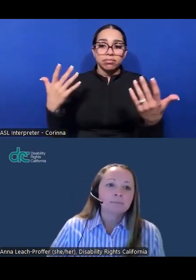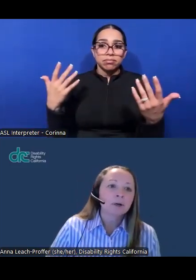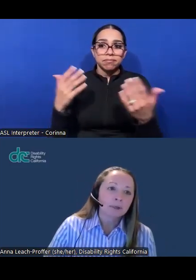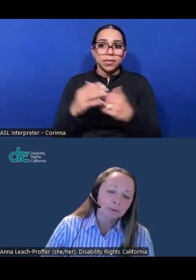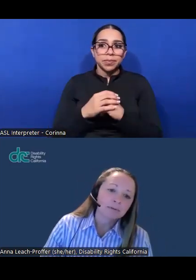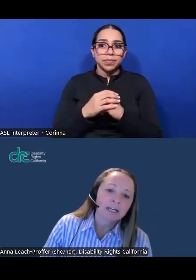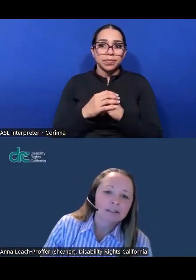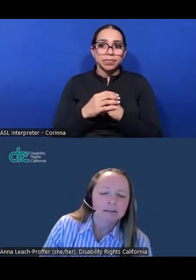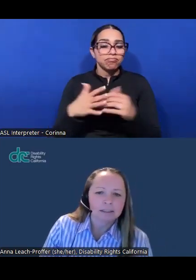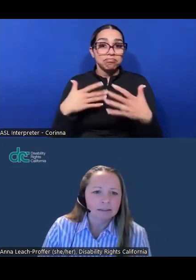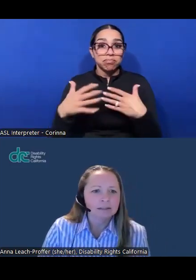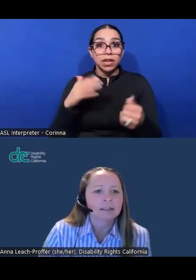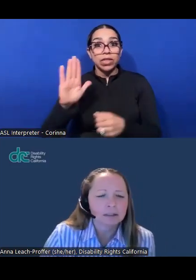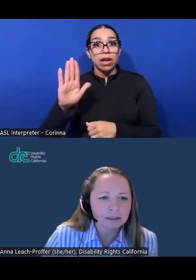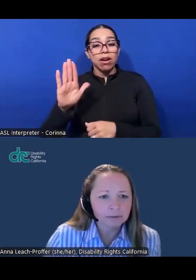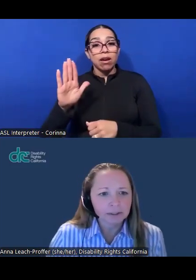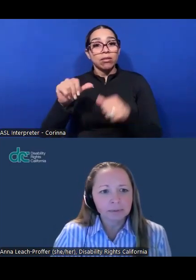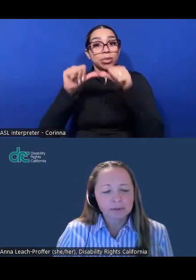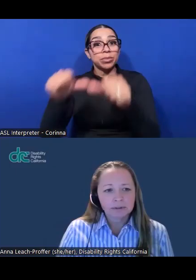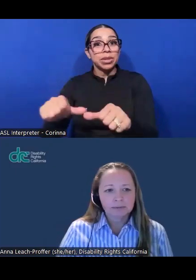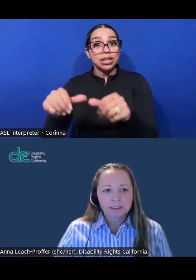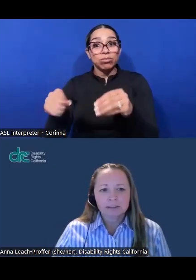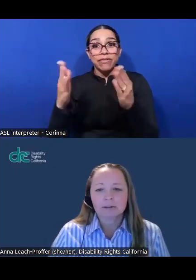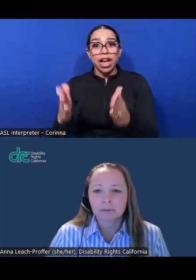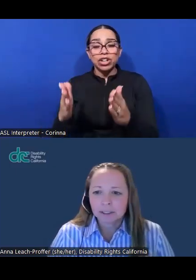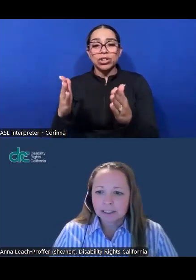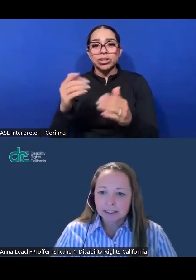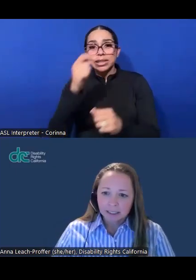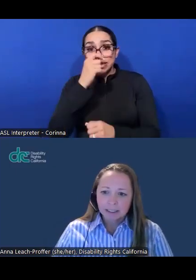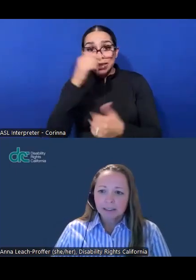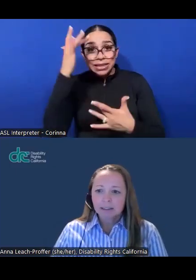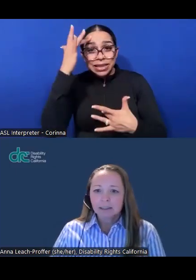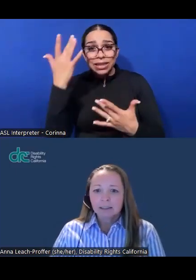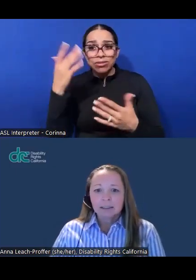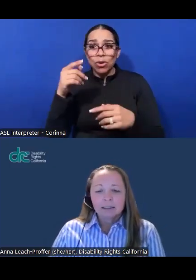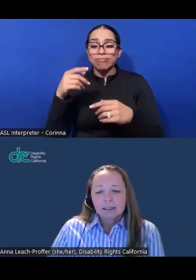permanent provider is sick or unavailable to visit their home on that day.